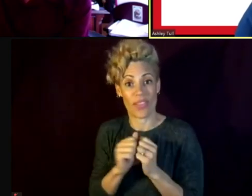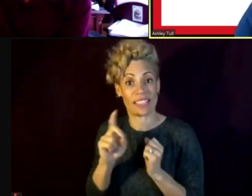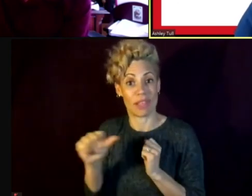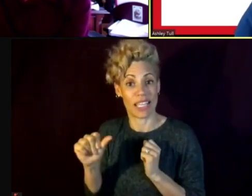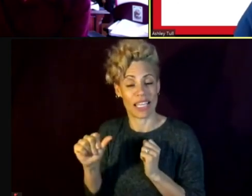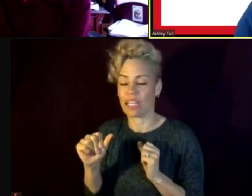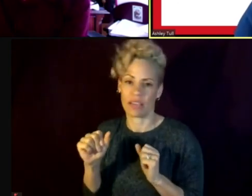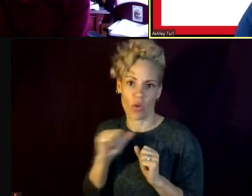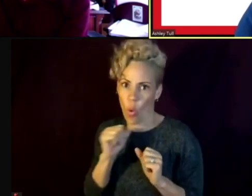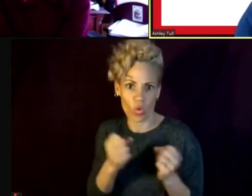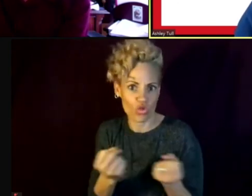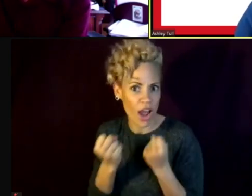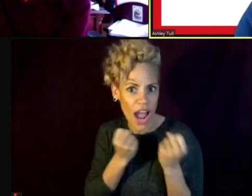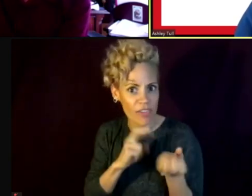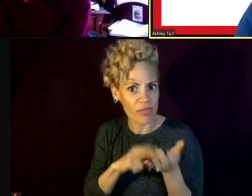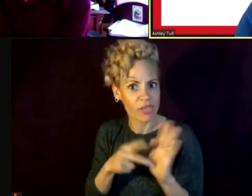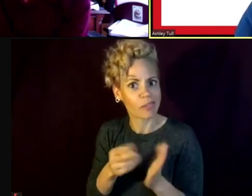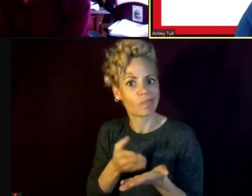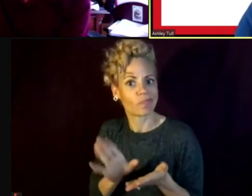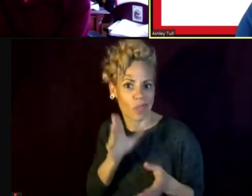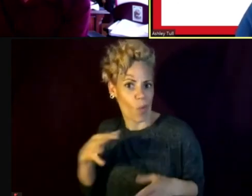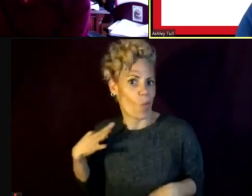How is this legal and how can we get it changed?